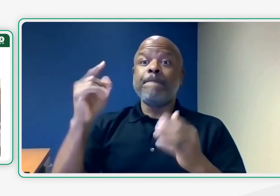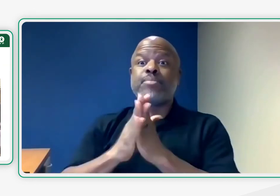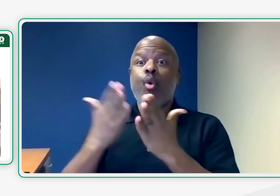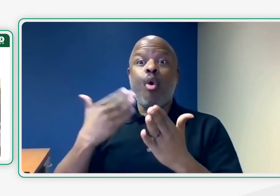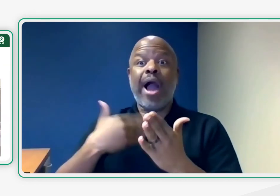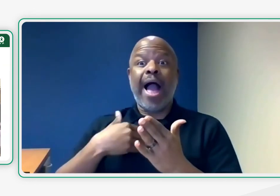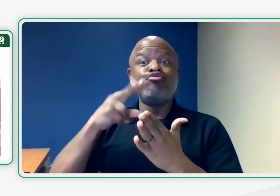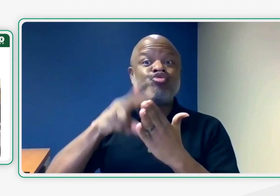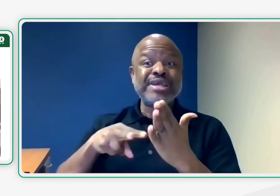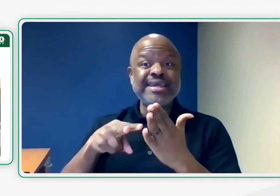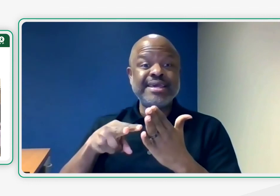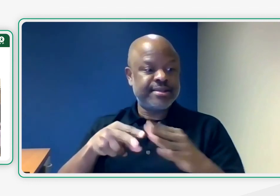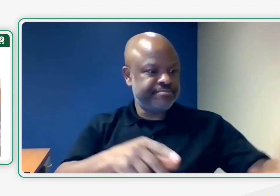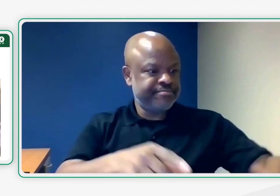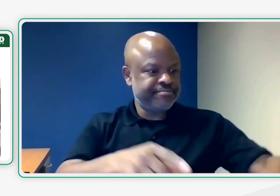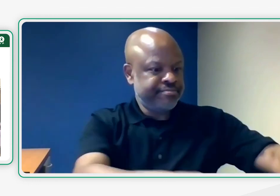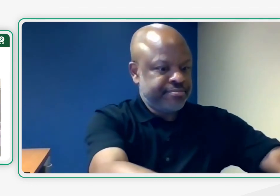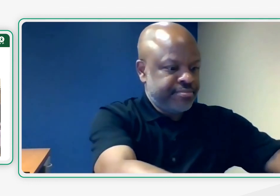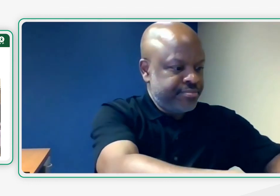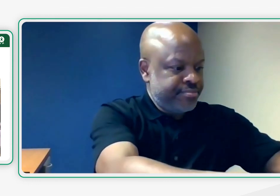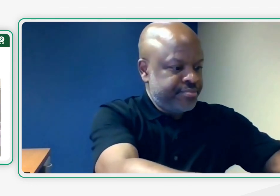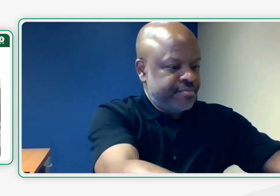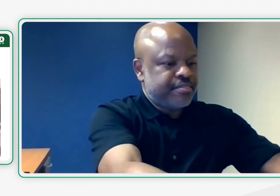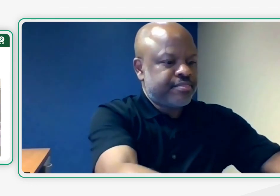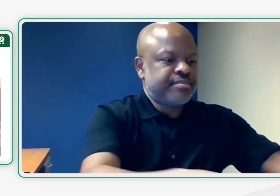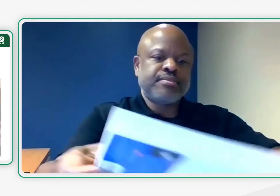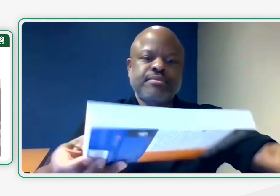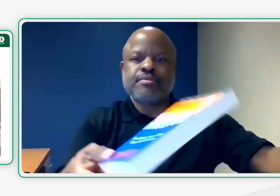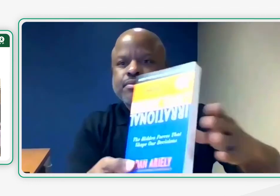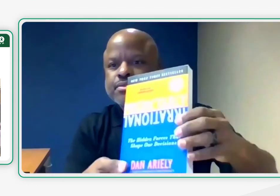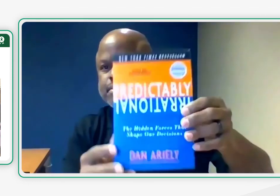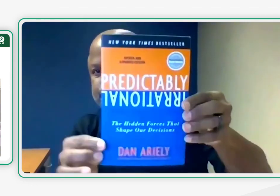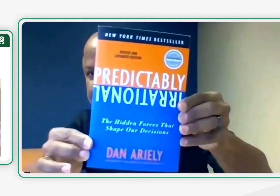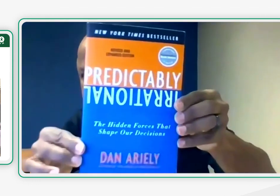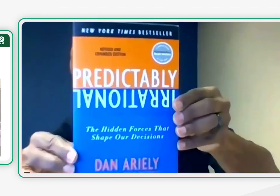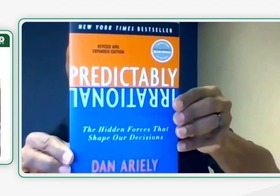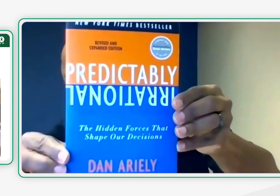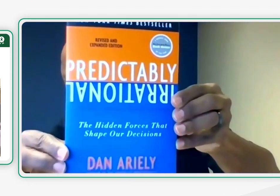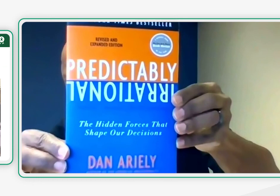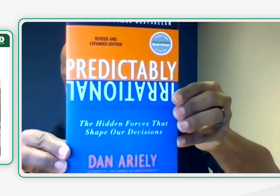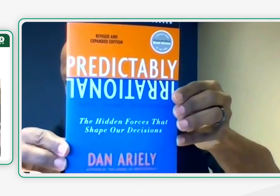And I'm using Behavioral Economics 2008. That was when I first read the book. The first book I ever read about it. Here it is.